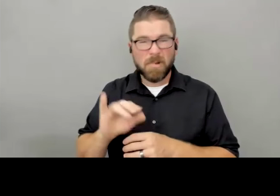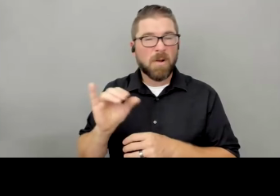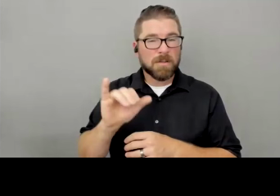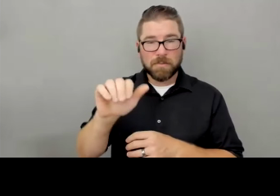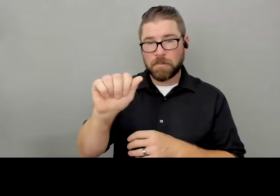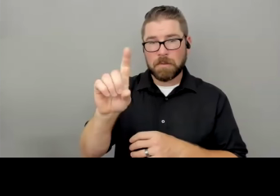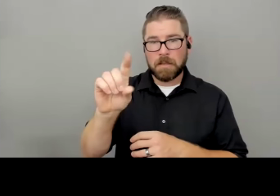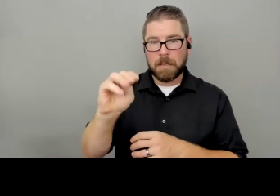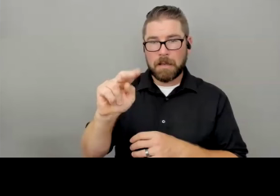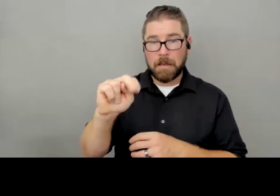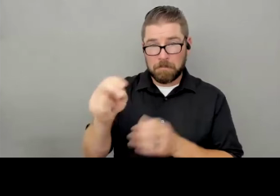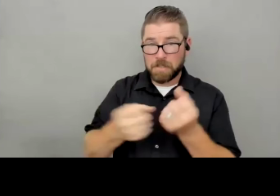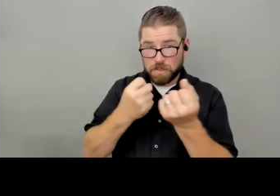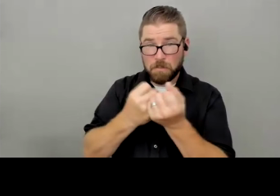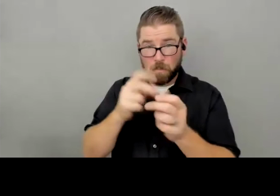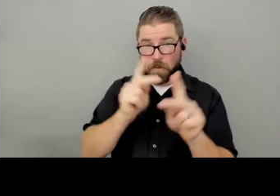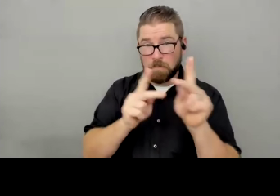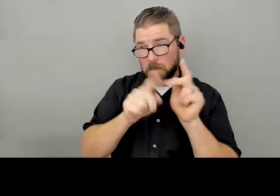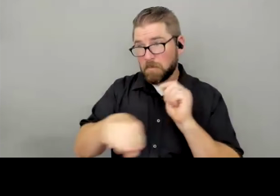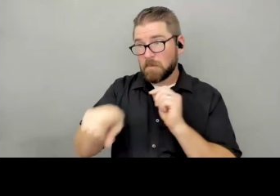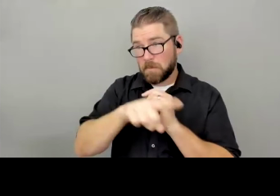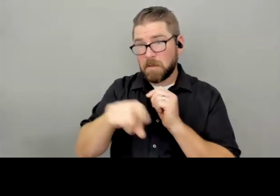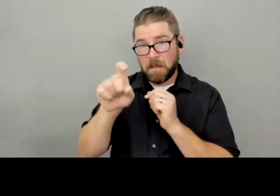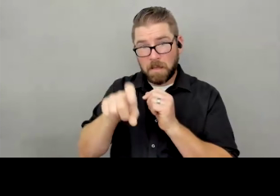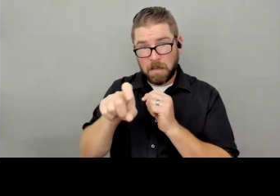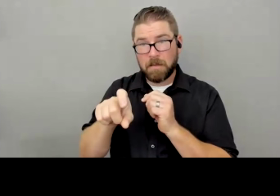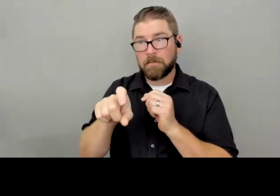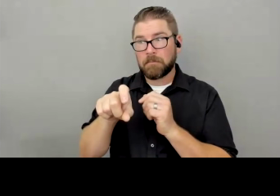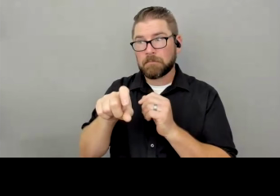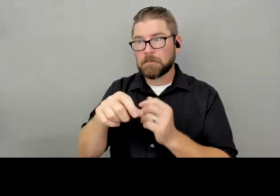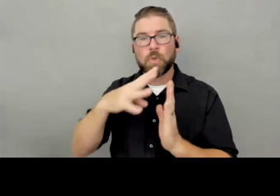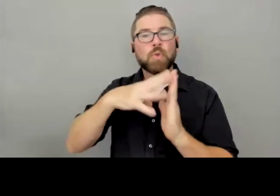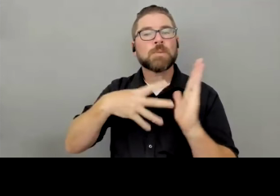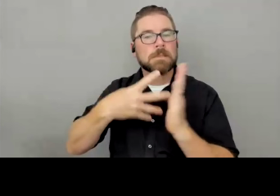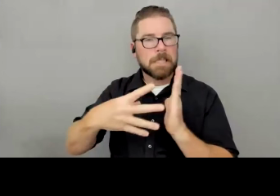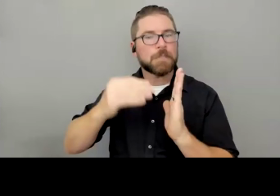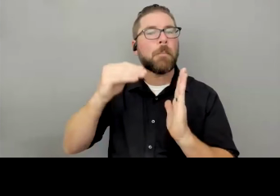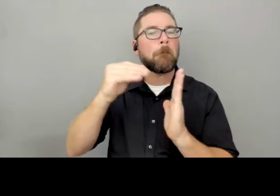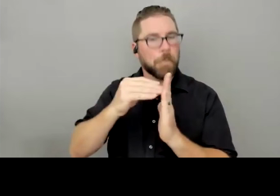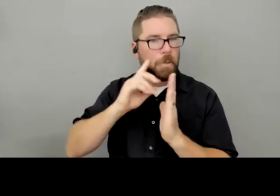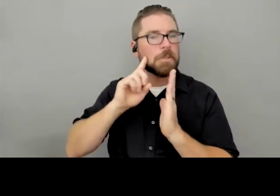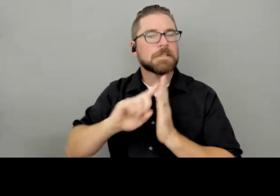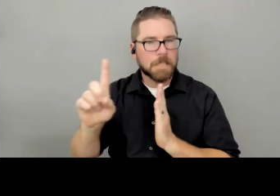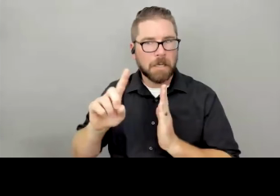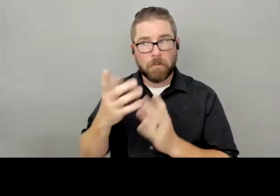So they have to pick a certain time of the day that they check it or twice a day that they check it.